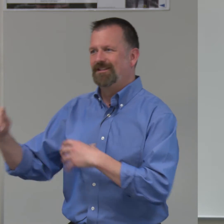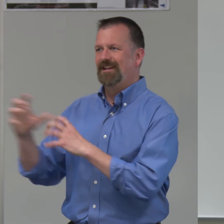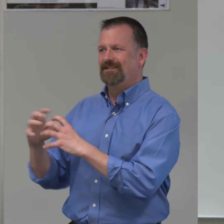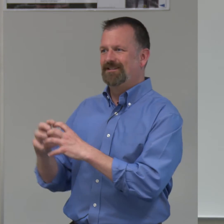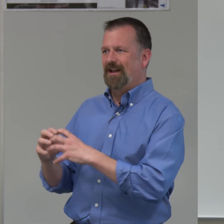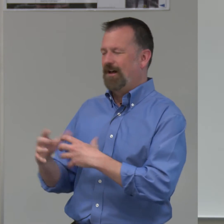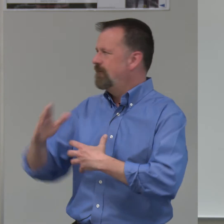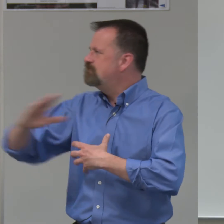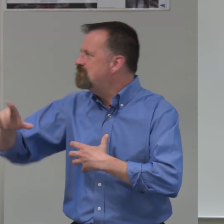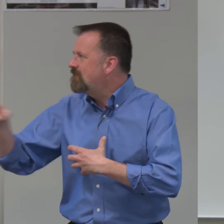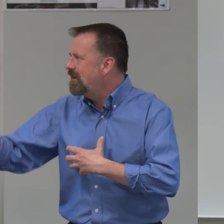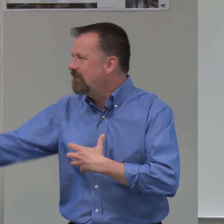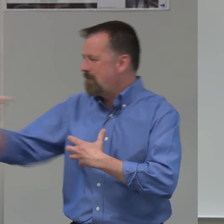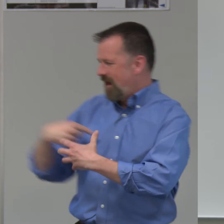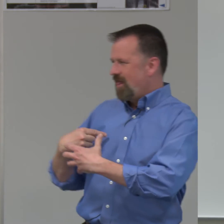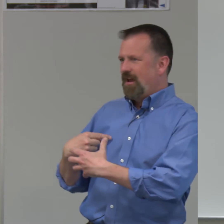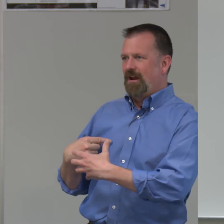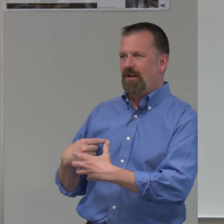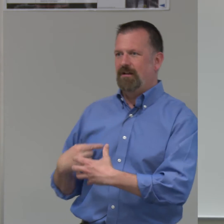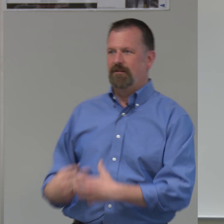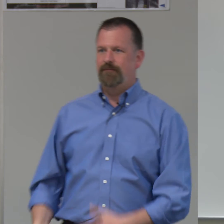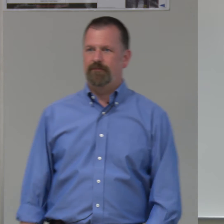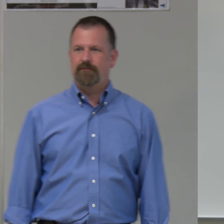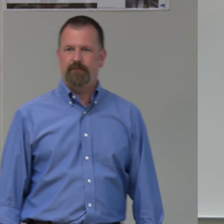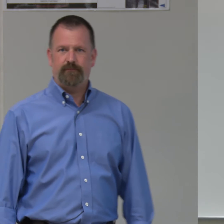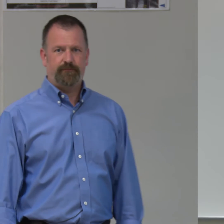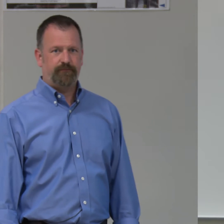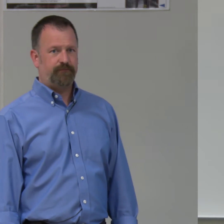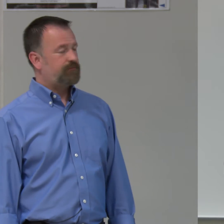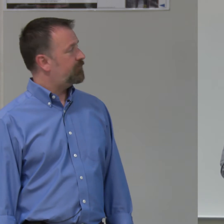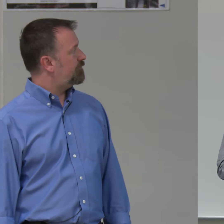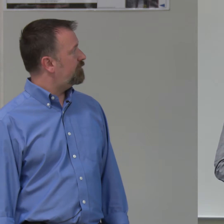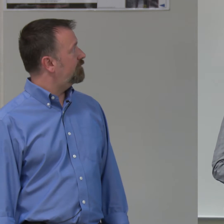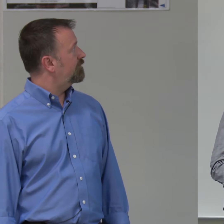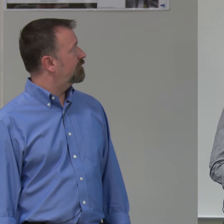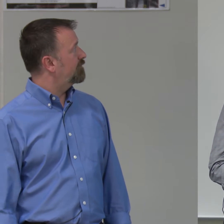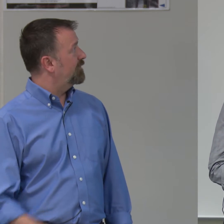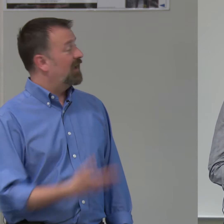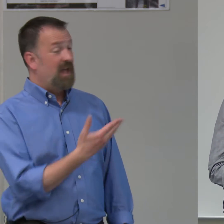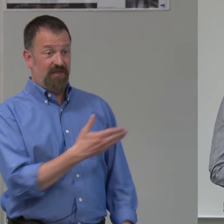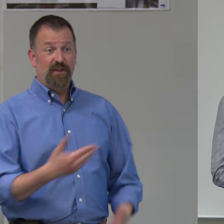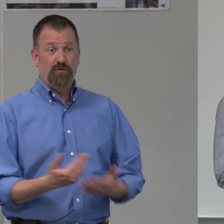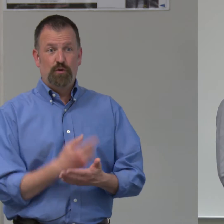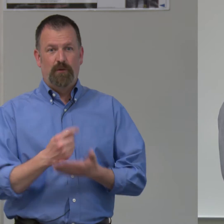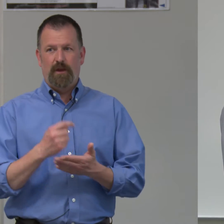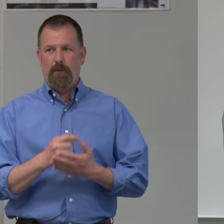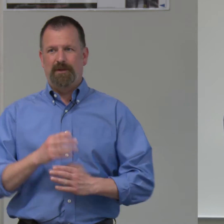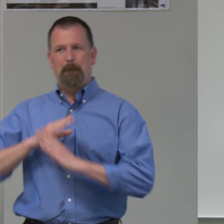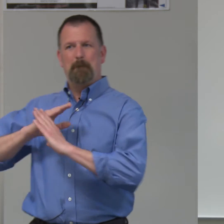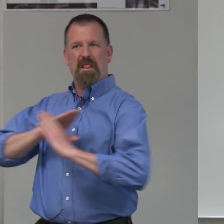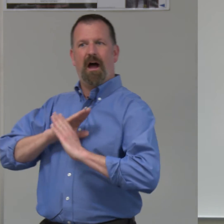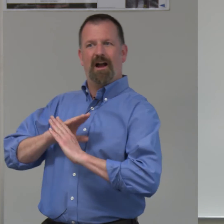and prevent it from killing, so these new therapies that have been developed actually block these things,